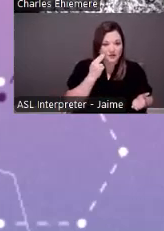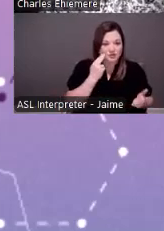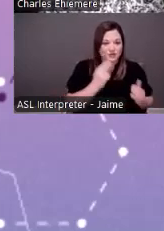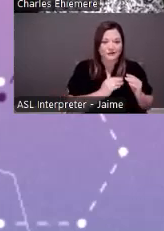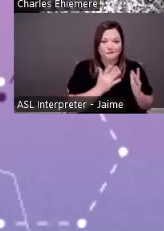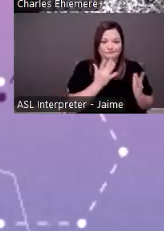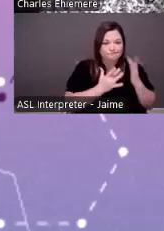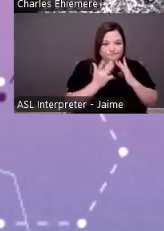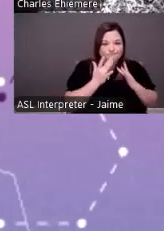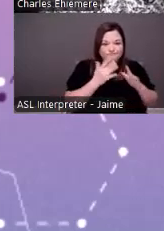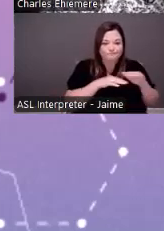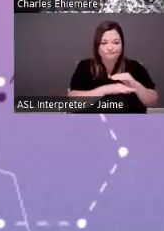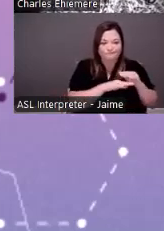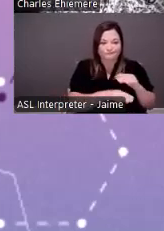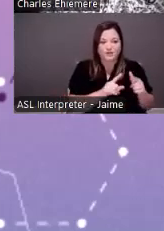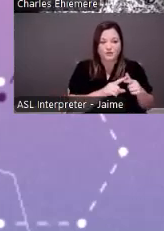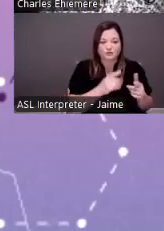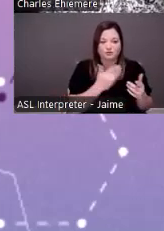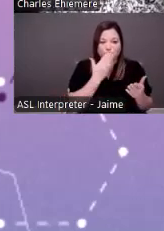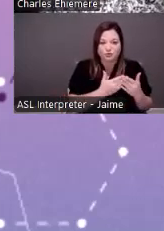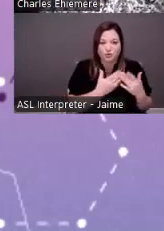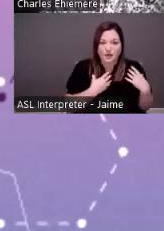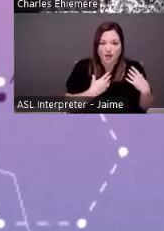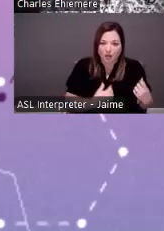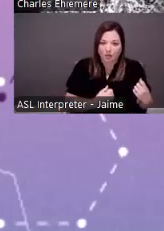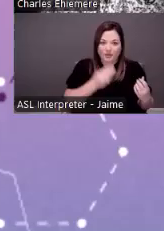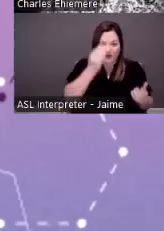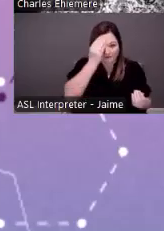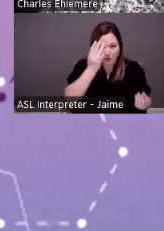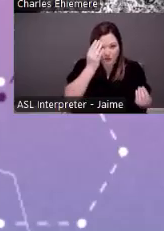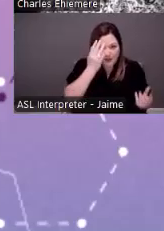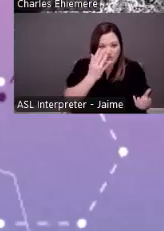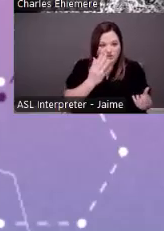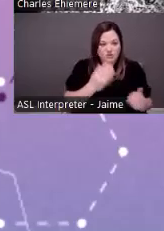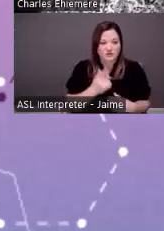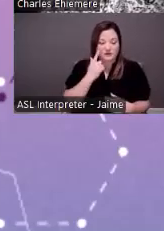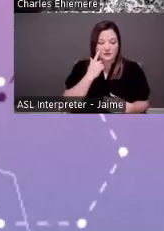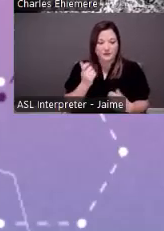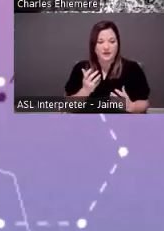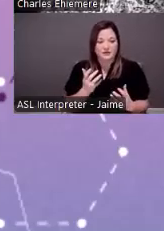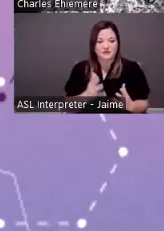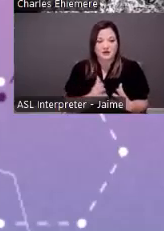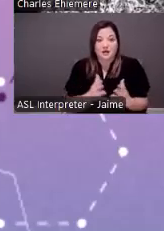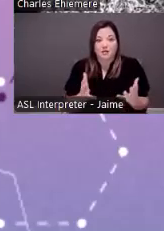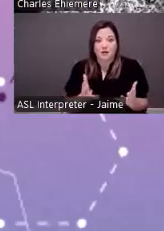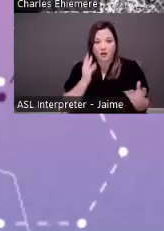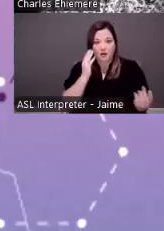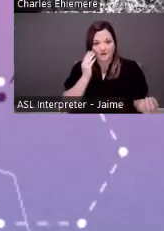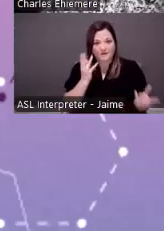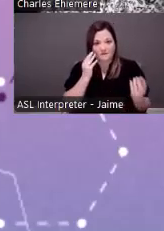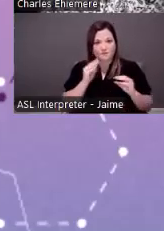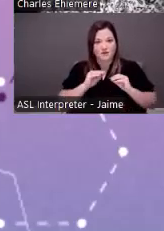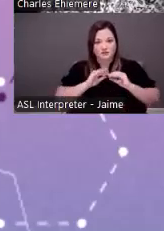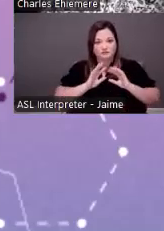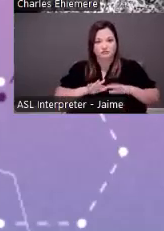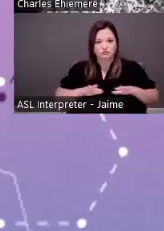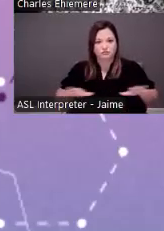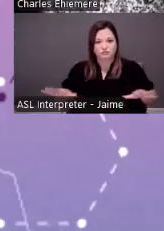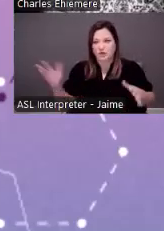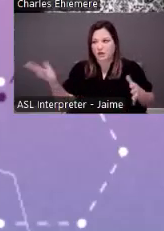to reliable health information because there are a lot of information coming from different untrusted sources.